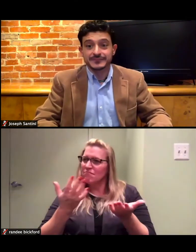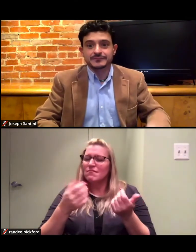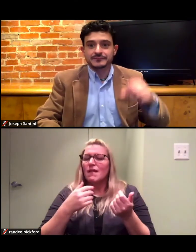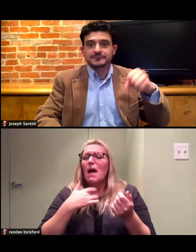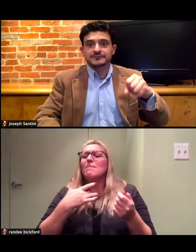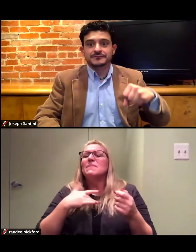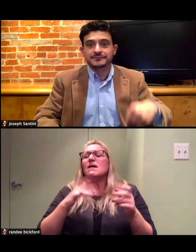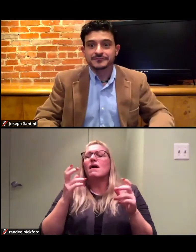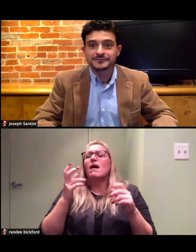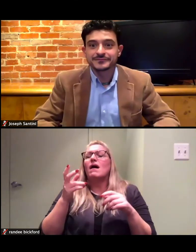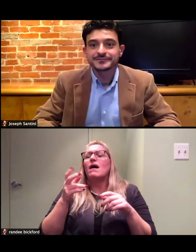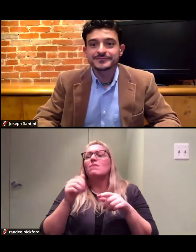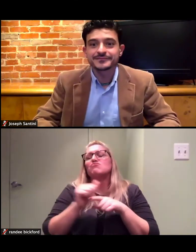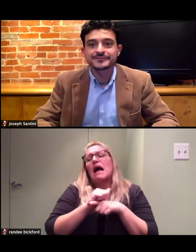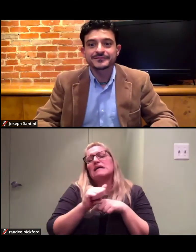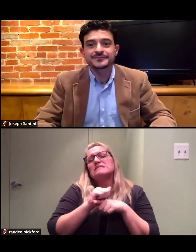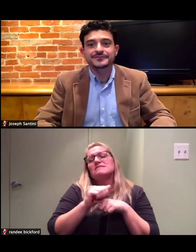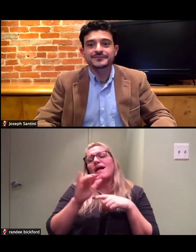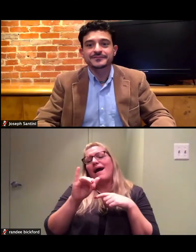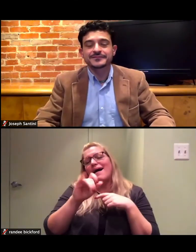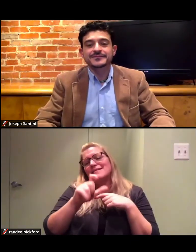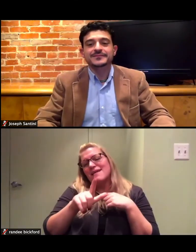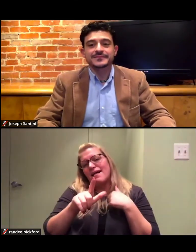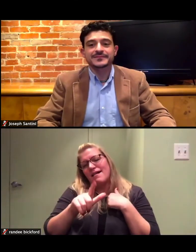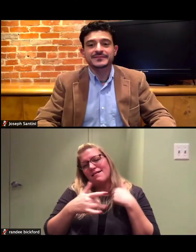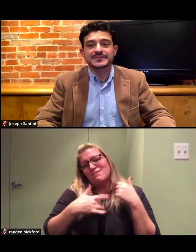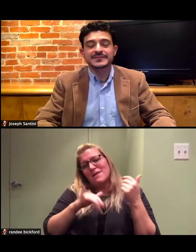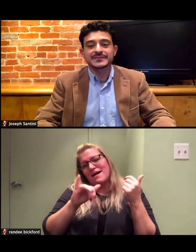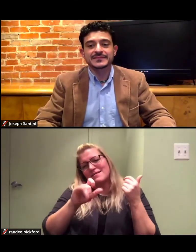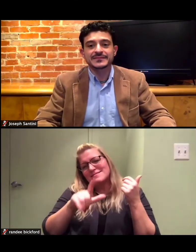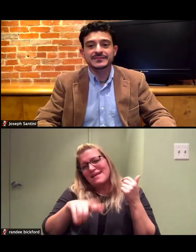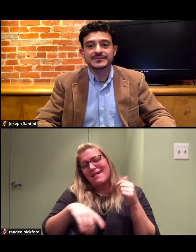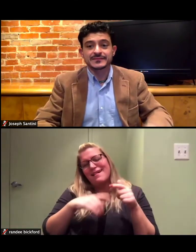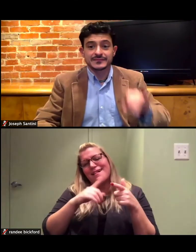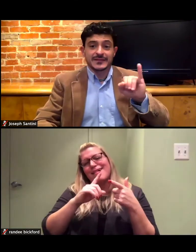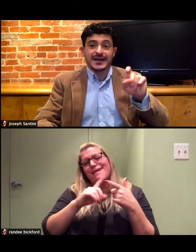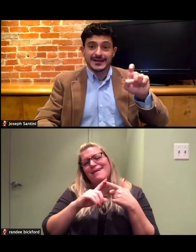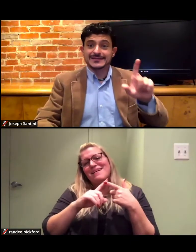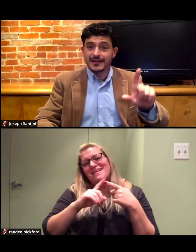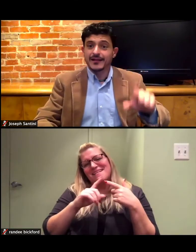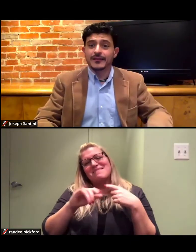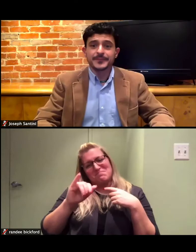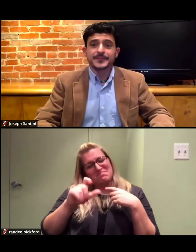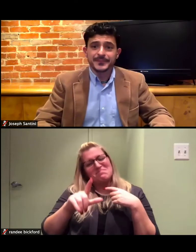Apps for financial spending? Well, I think I use,